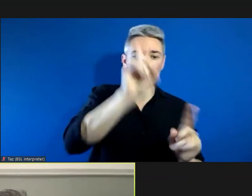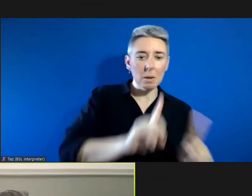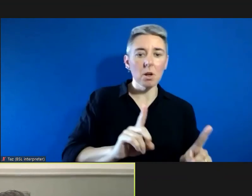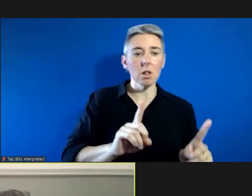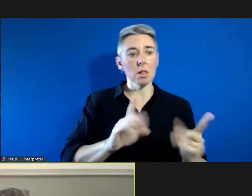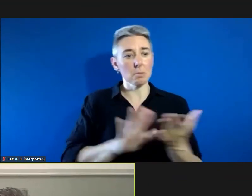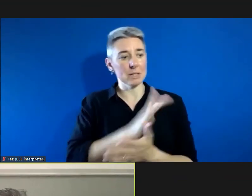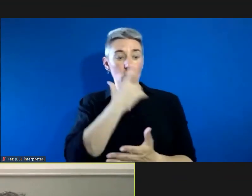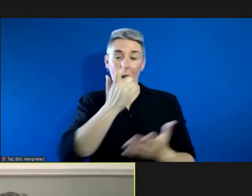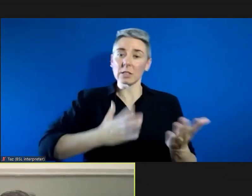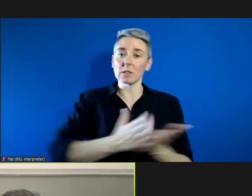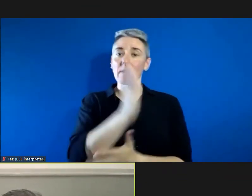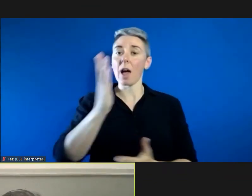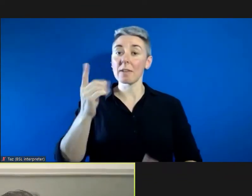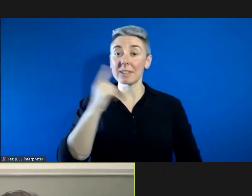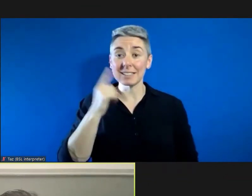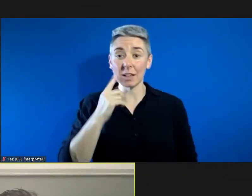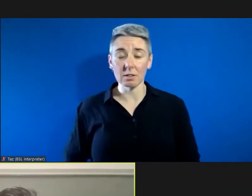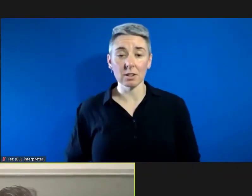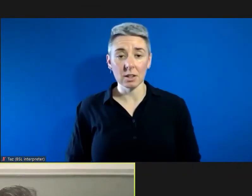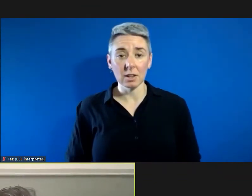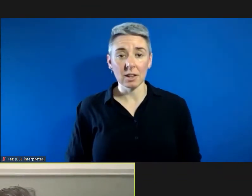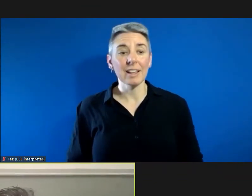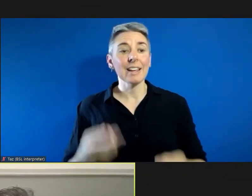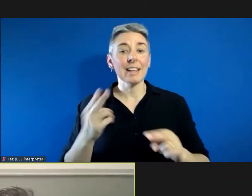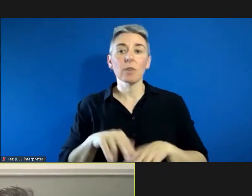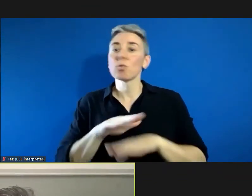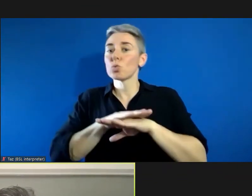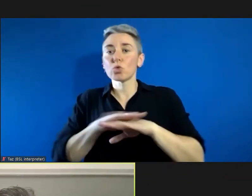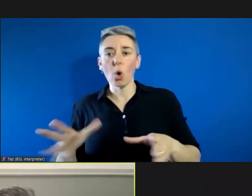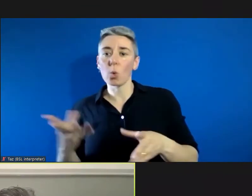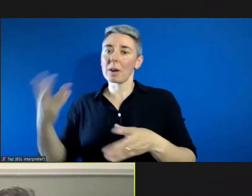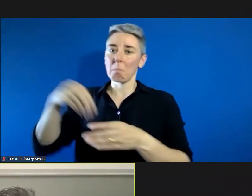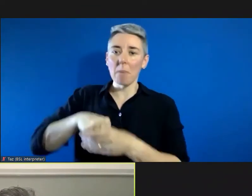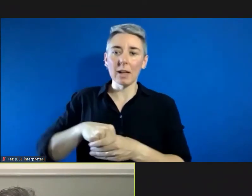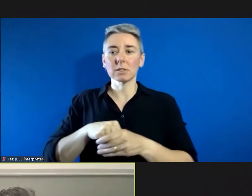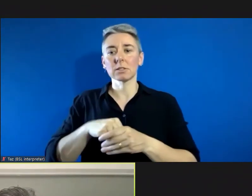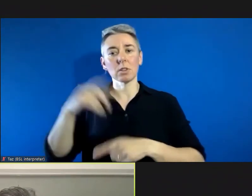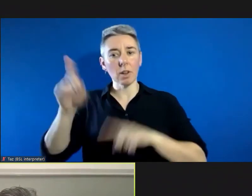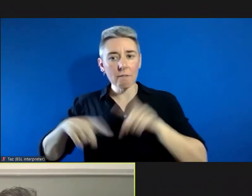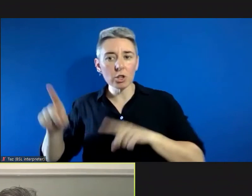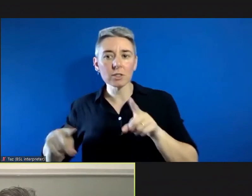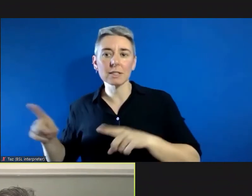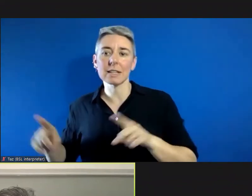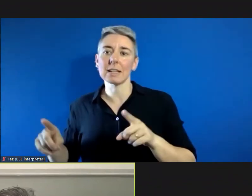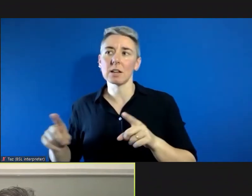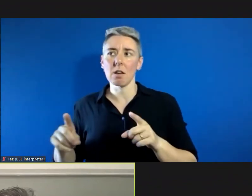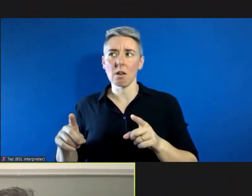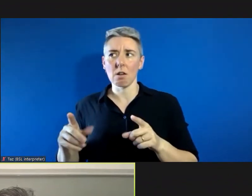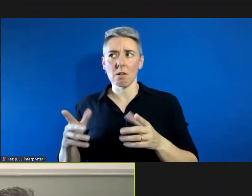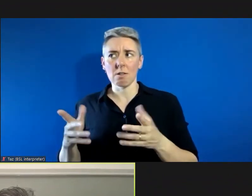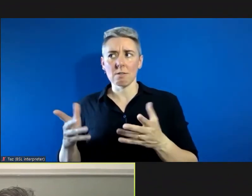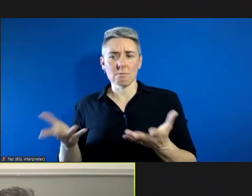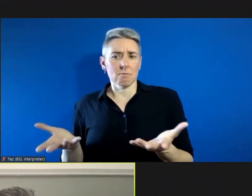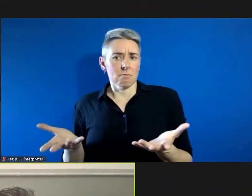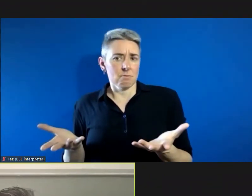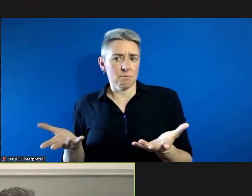for not embedding diversity or intersectional relevance to people's needs I think is is a case